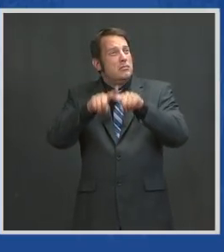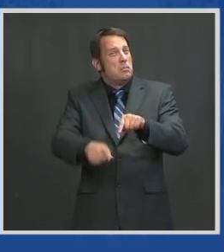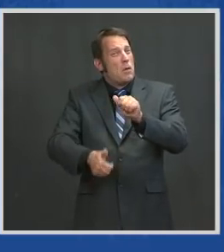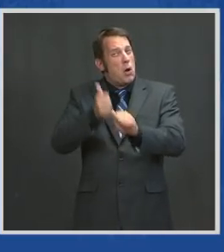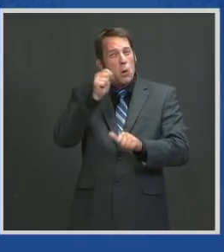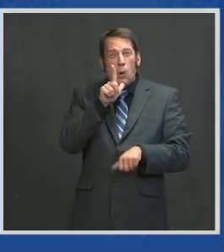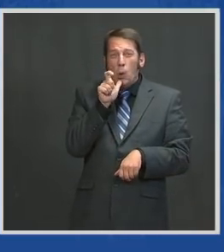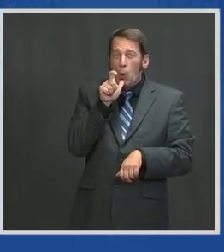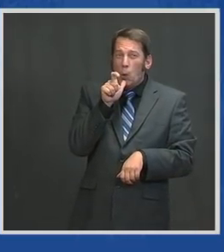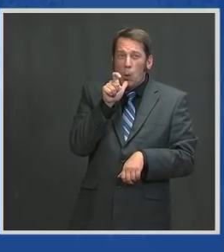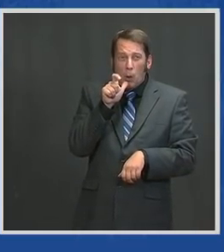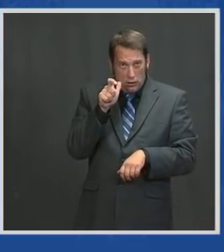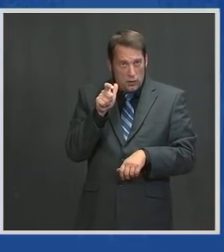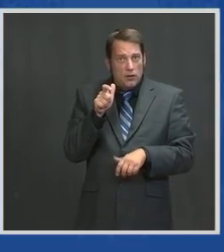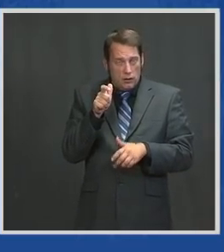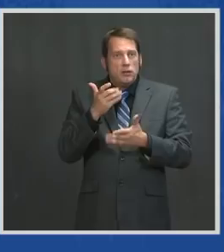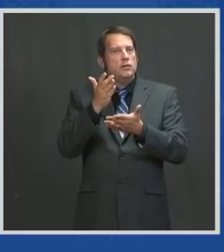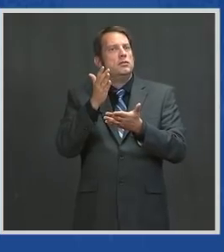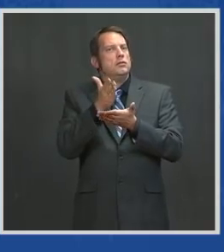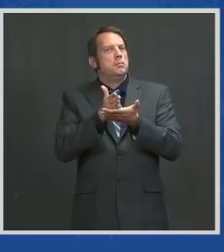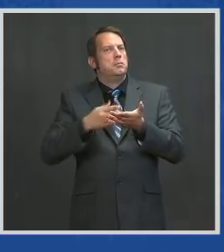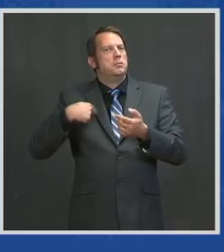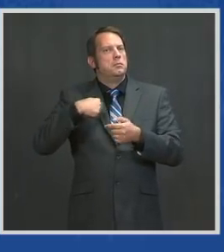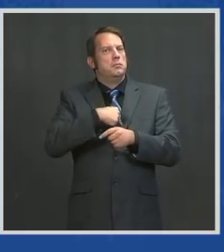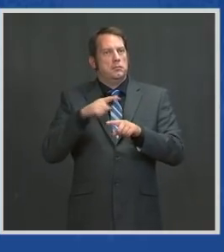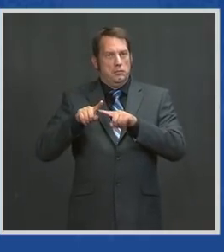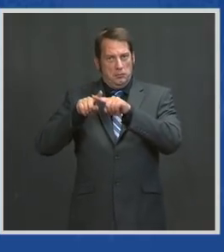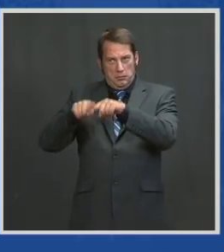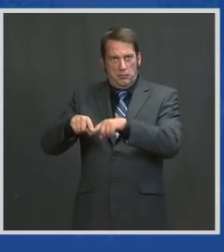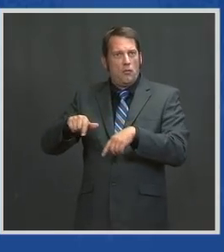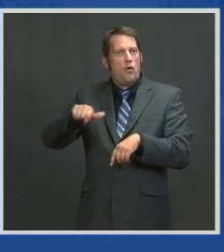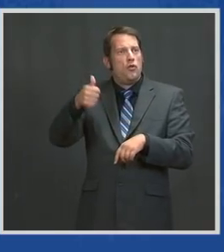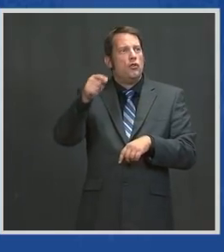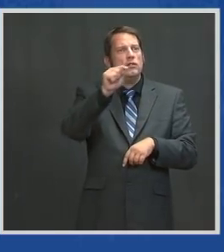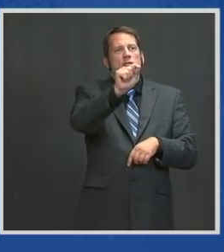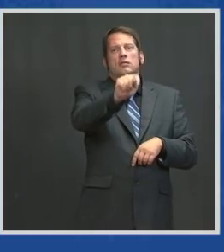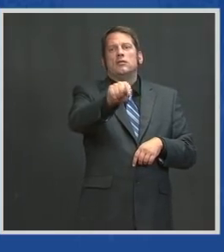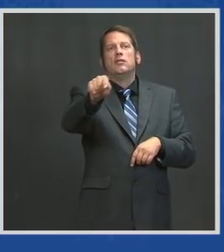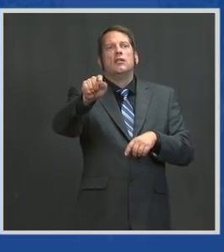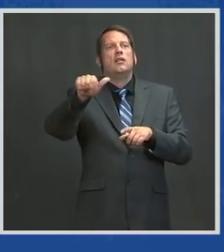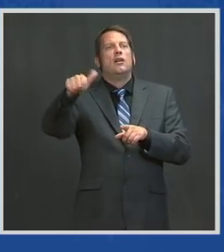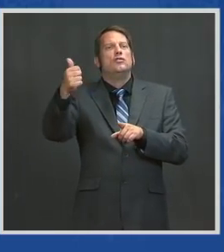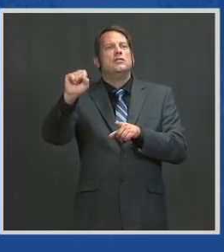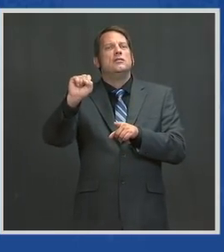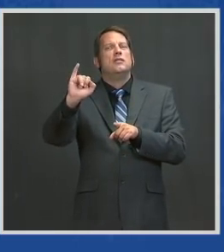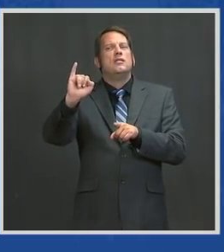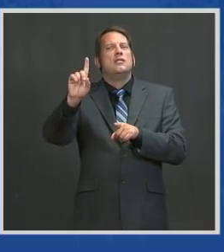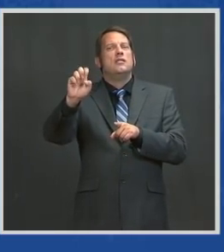the answer is on the other side of a Satcom phone call while serving in an undisclosed location.